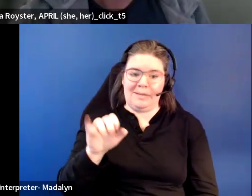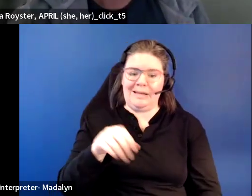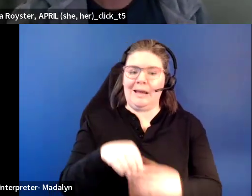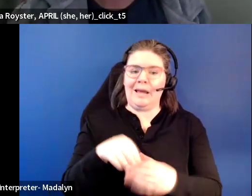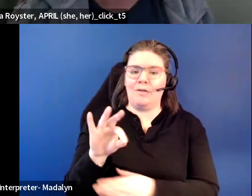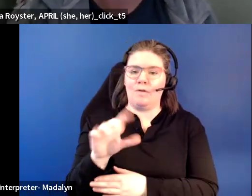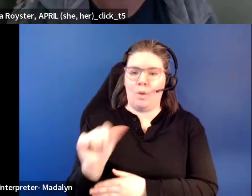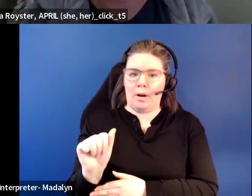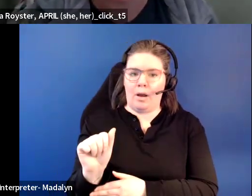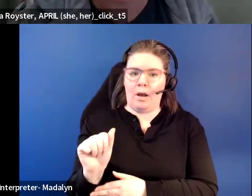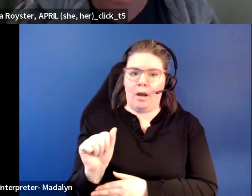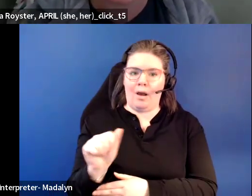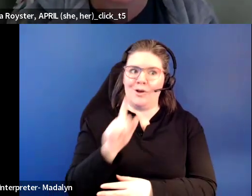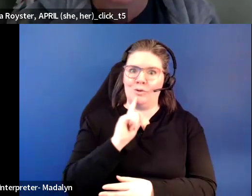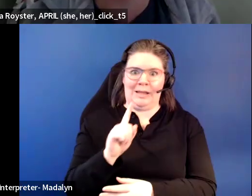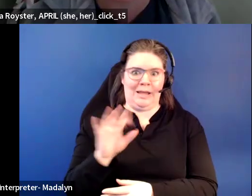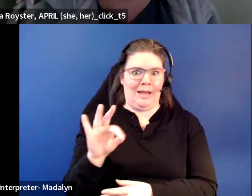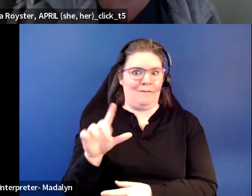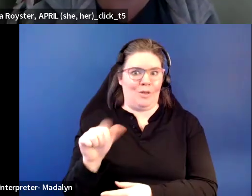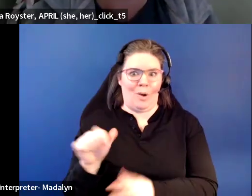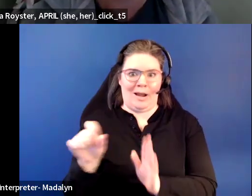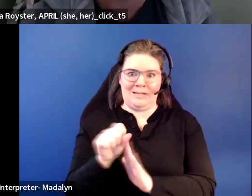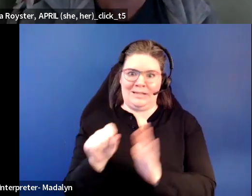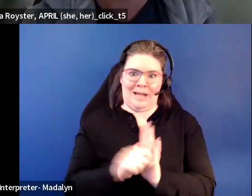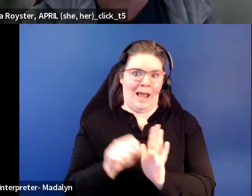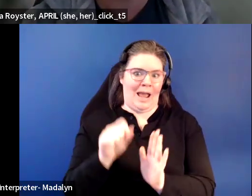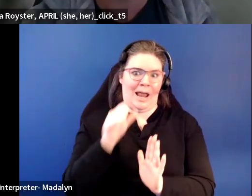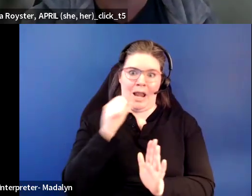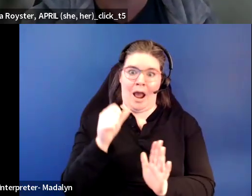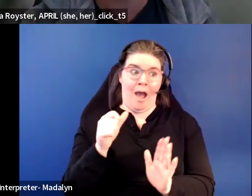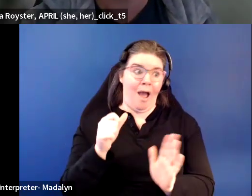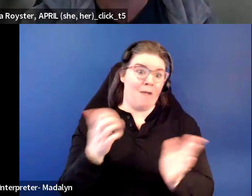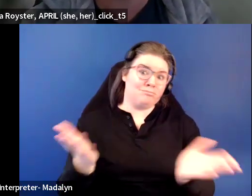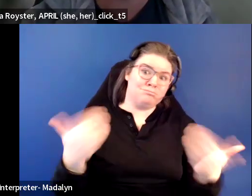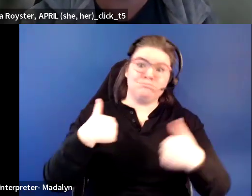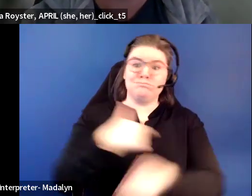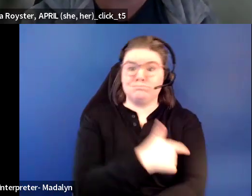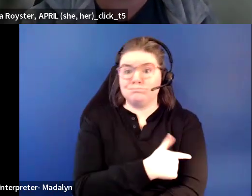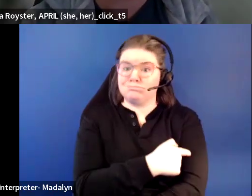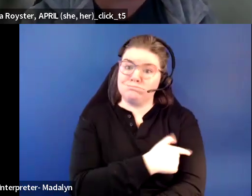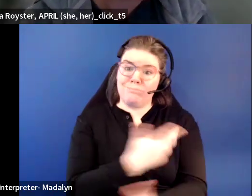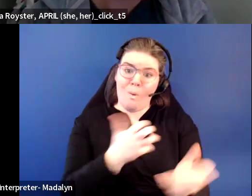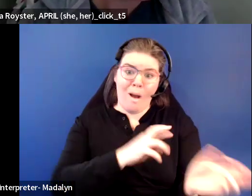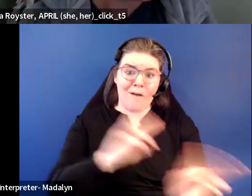Sierra Royster, APRIL (she, her): open arms. Welcome under zoom vaccines. I didn't know if you had any ideas.